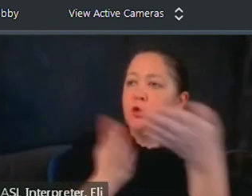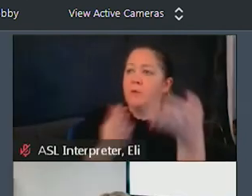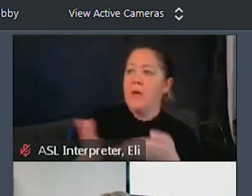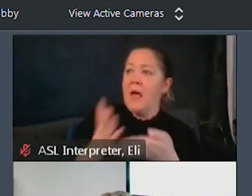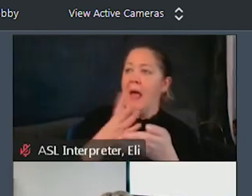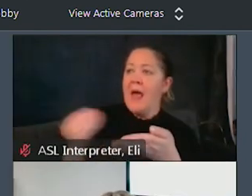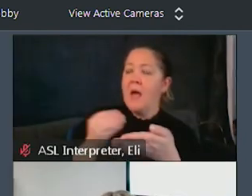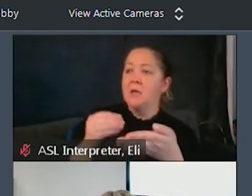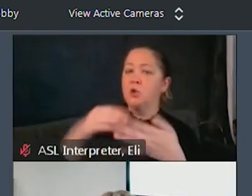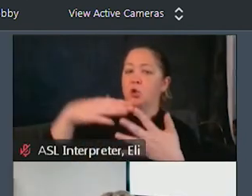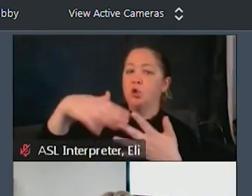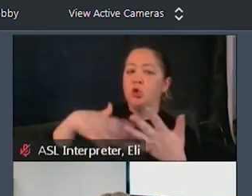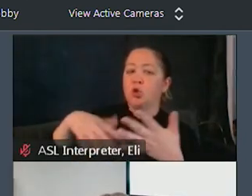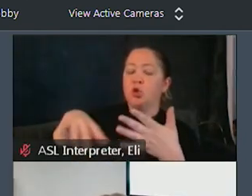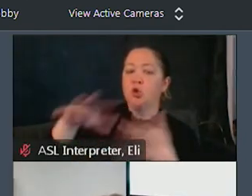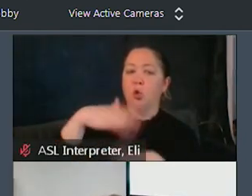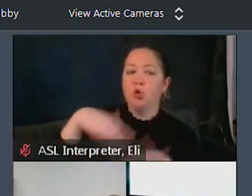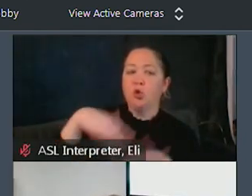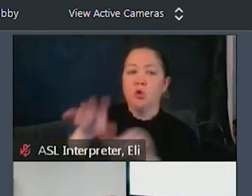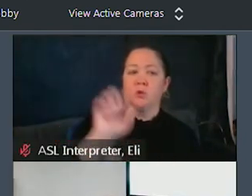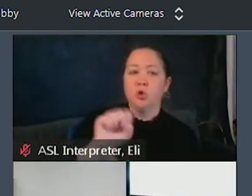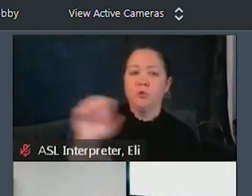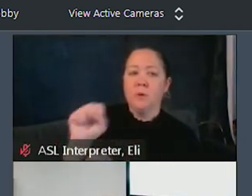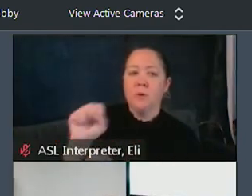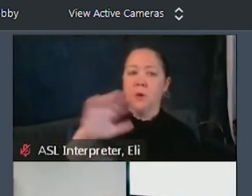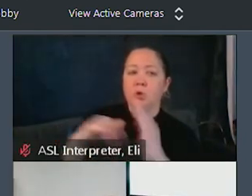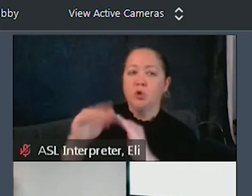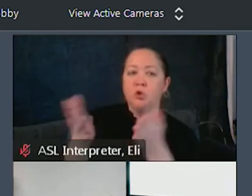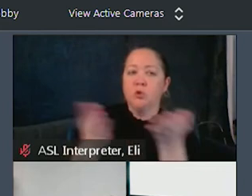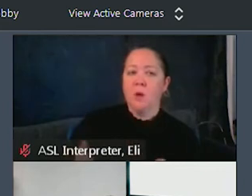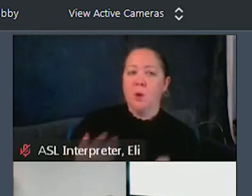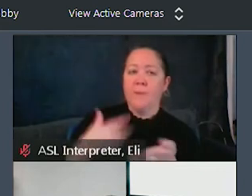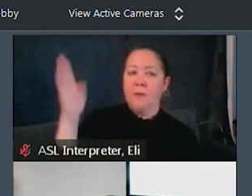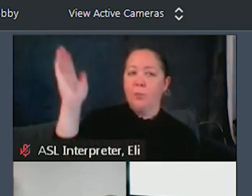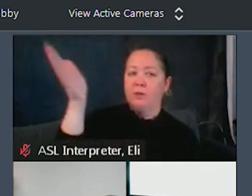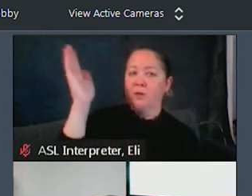They made a presentation to, to the neighborhood on the, on the project. Okay.